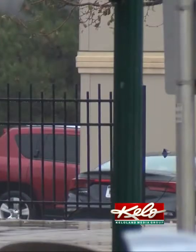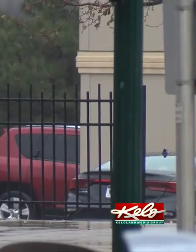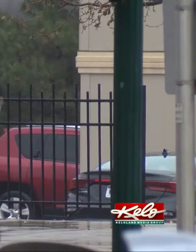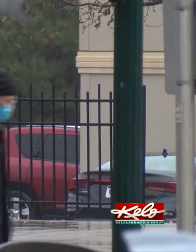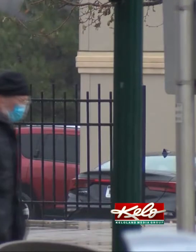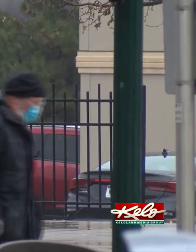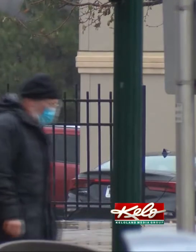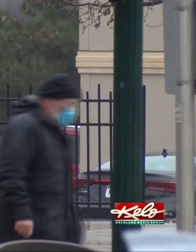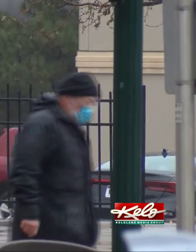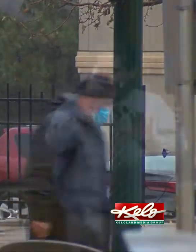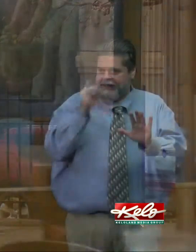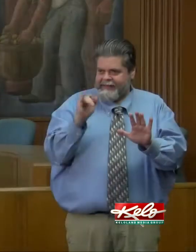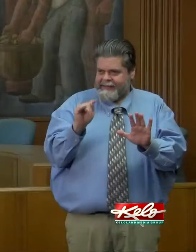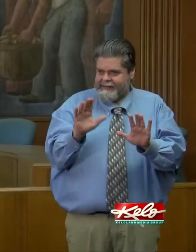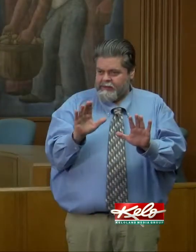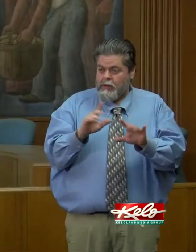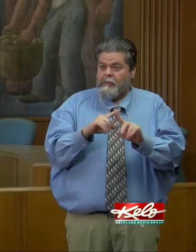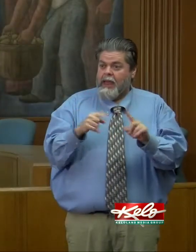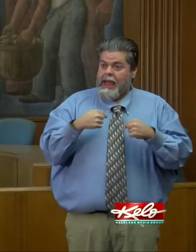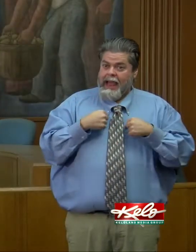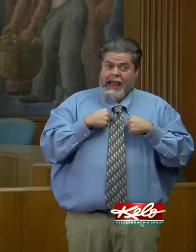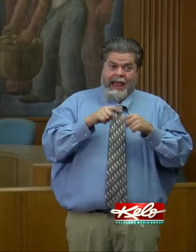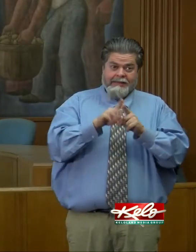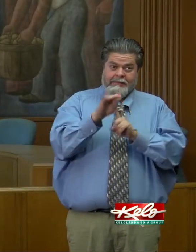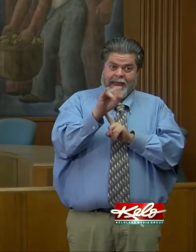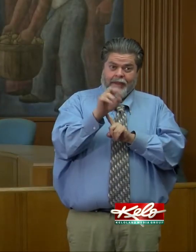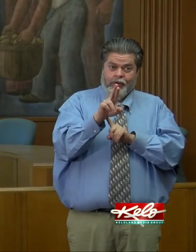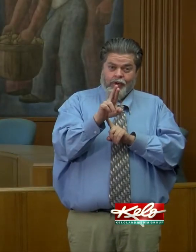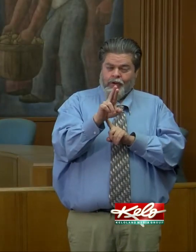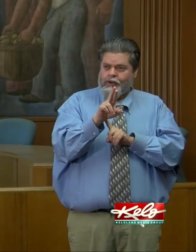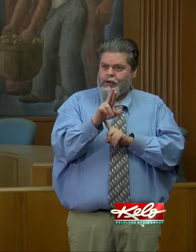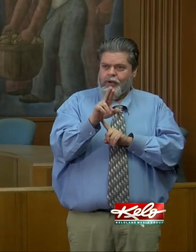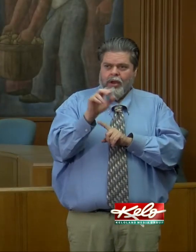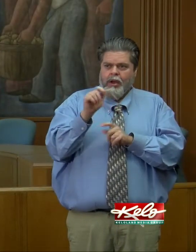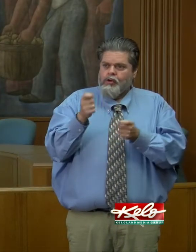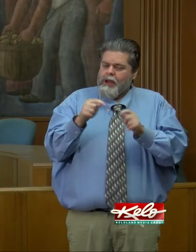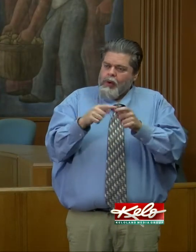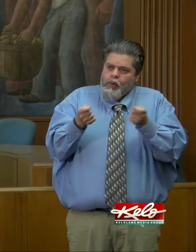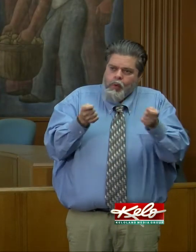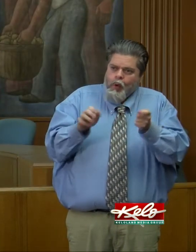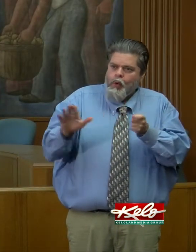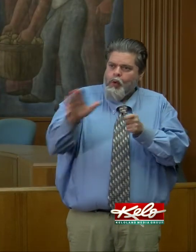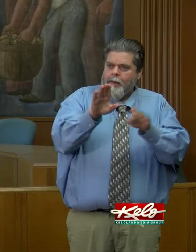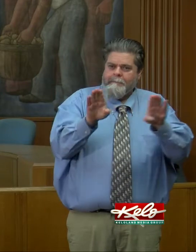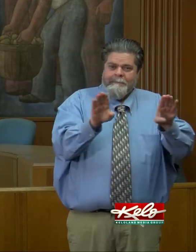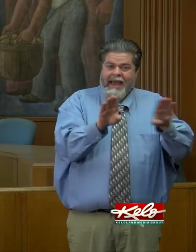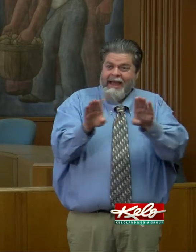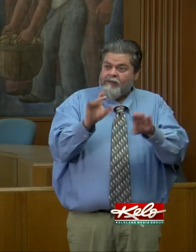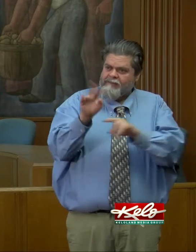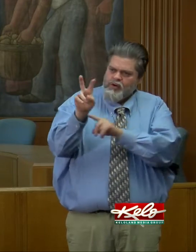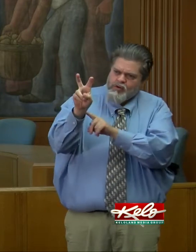NOT TO WEAR A MASK WHILE IN PUBLIC. "I, AS A MAYOR, CAN ONLY DO SO MUCH TO TRY AND CONTROL THE